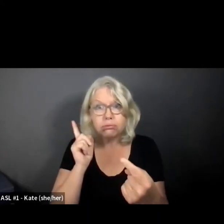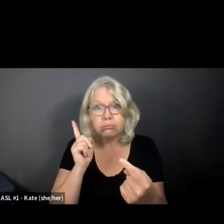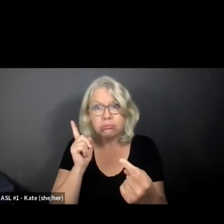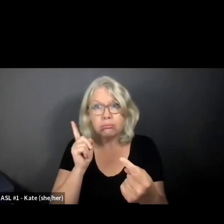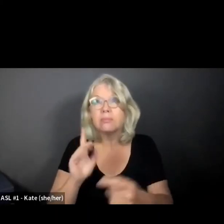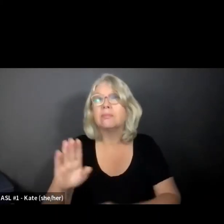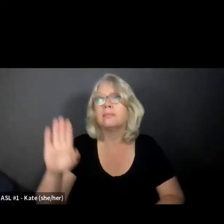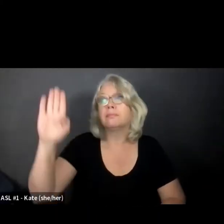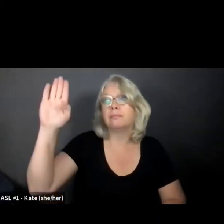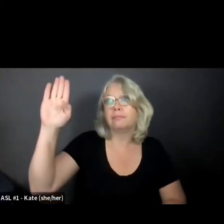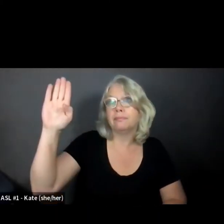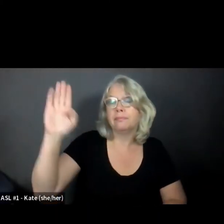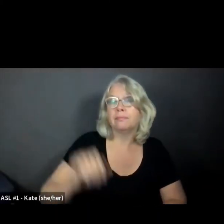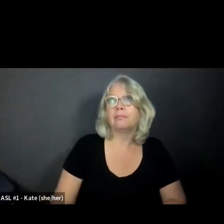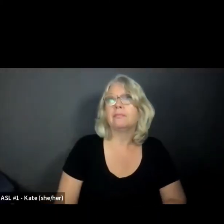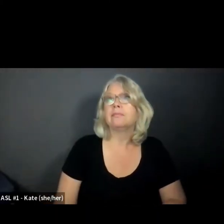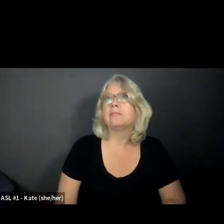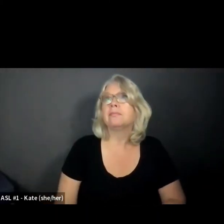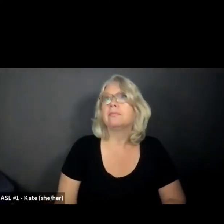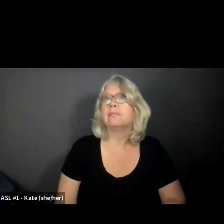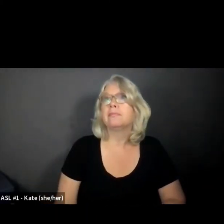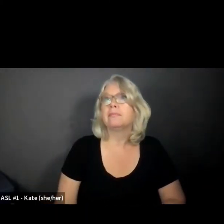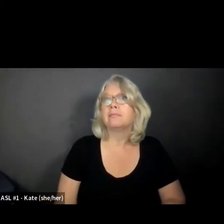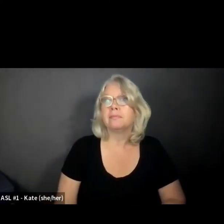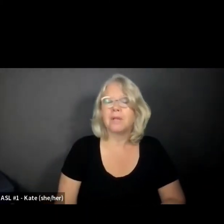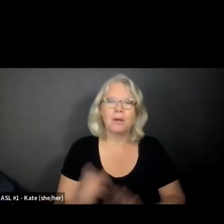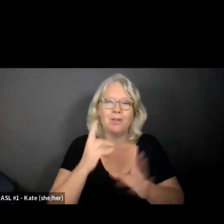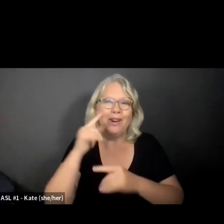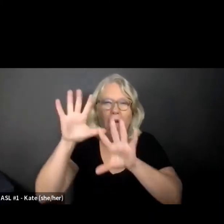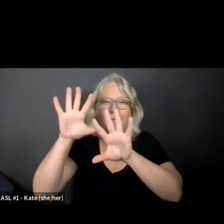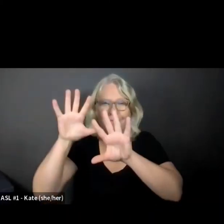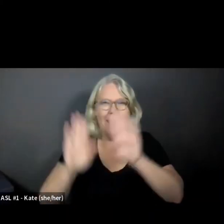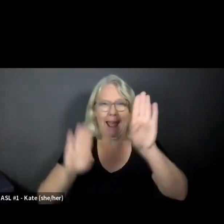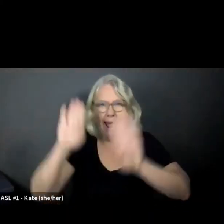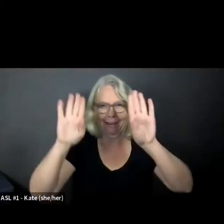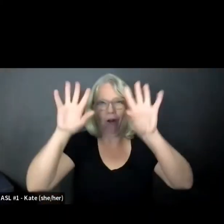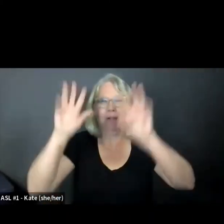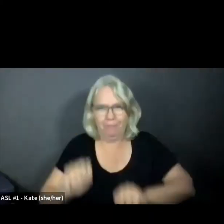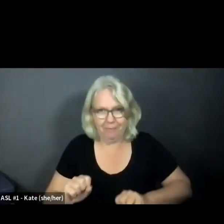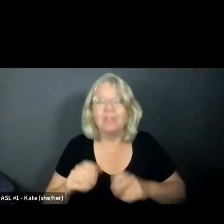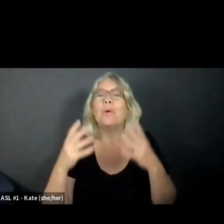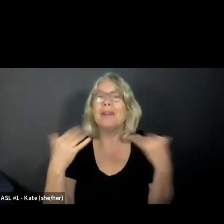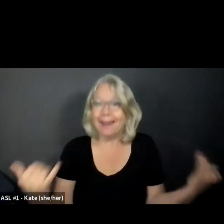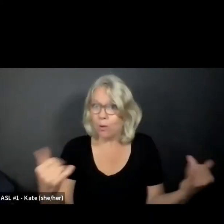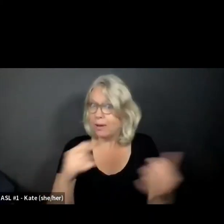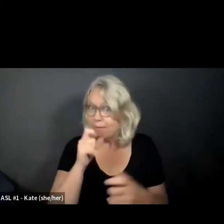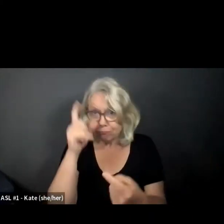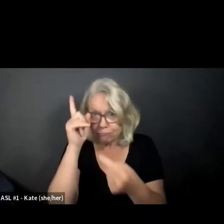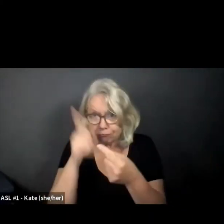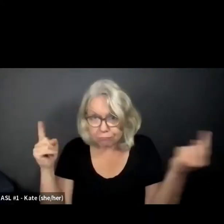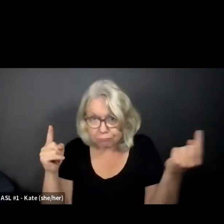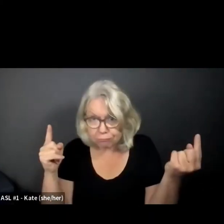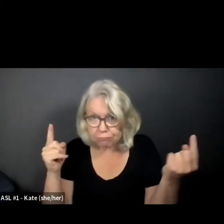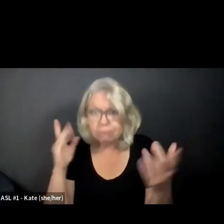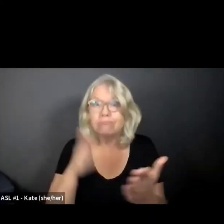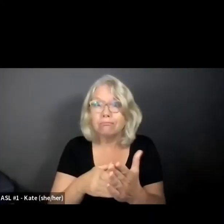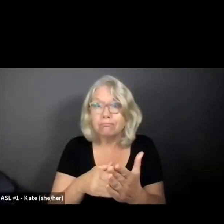SORRY, ANY OPPOSED. HANDS HAVE GONE DOWN. I WANT TO MAKE SURE I CALL IT AGAIN.